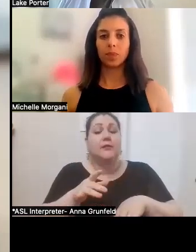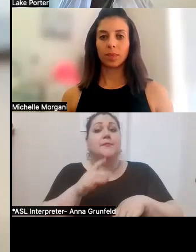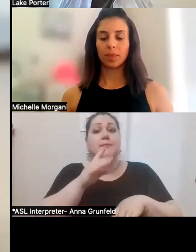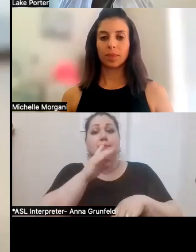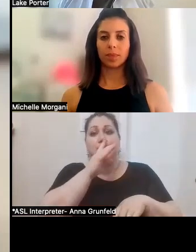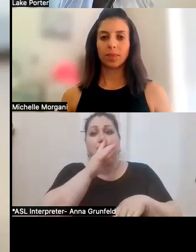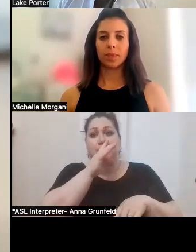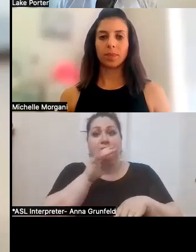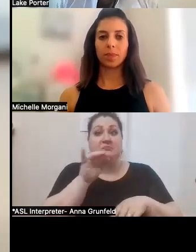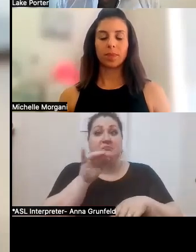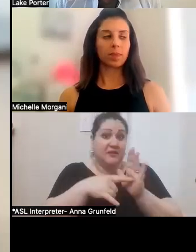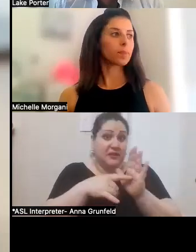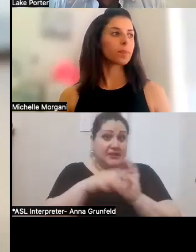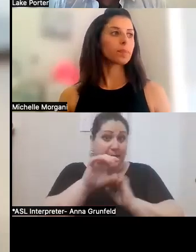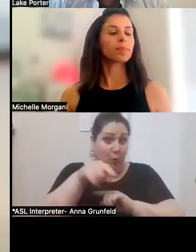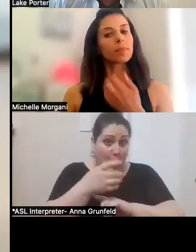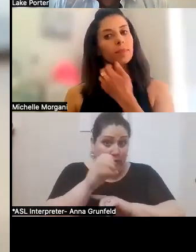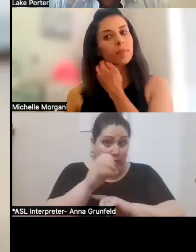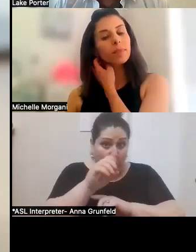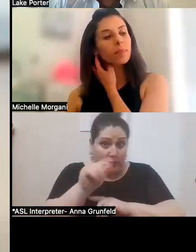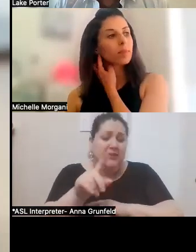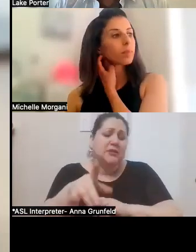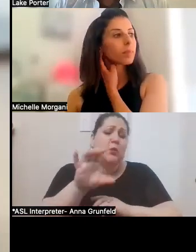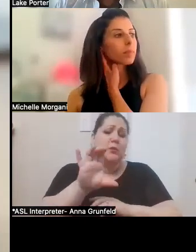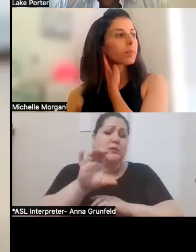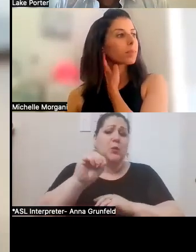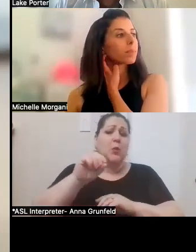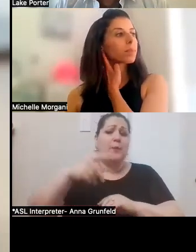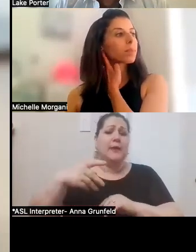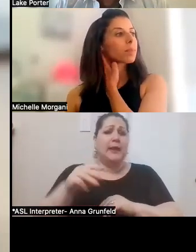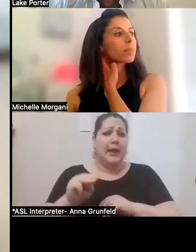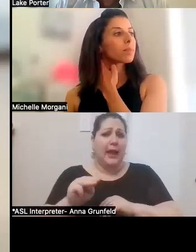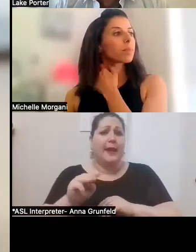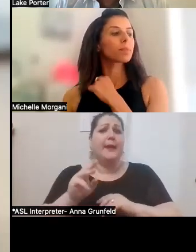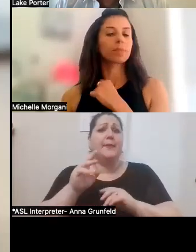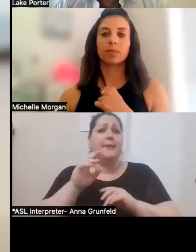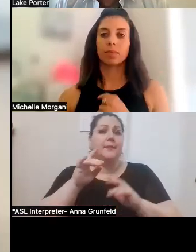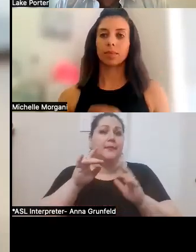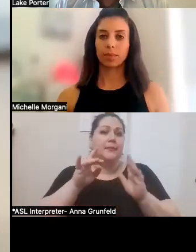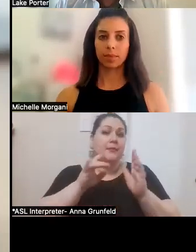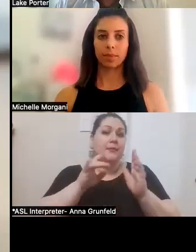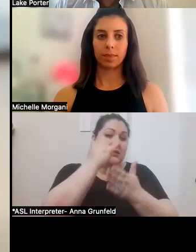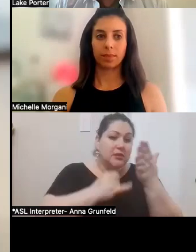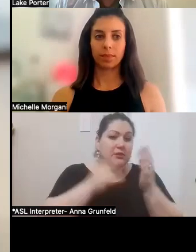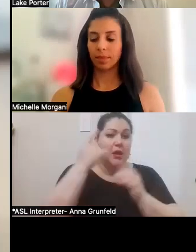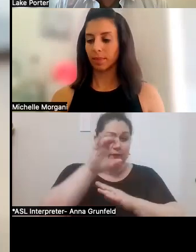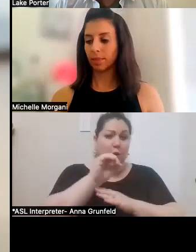OTs, but many other teams use the tool as an intake tool or interview guide.